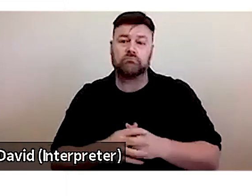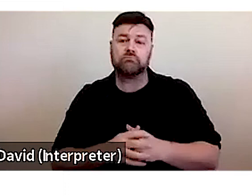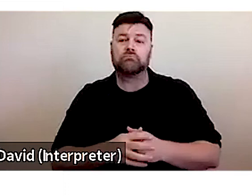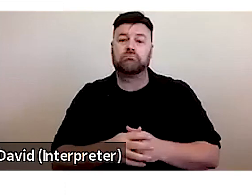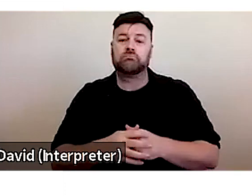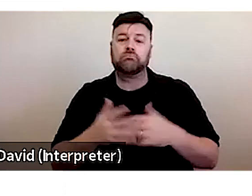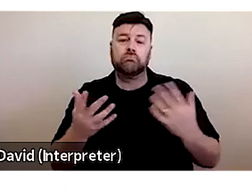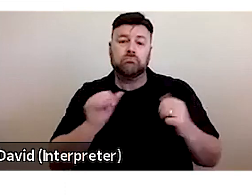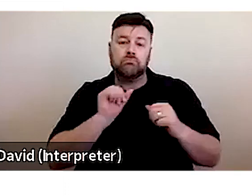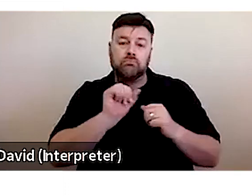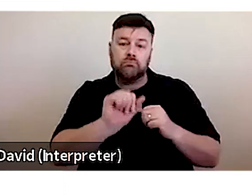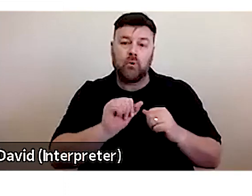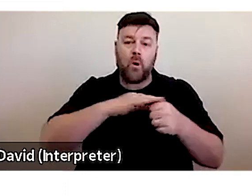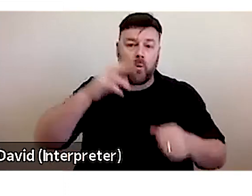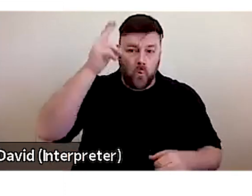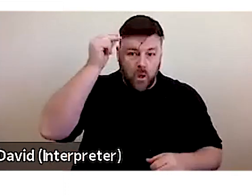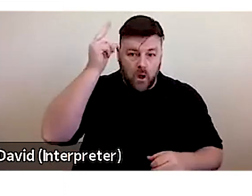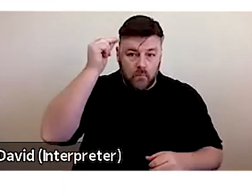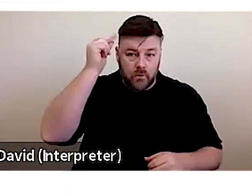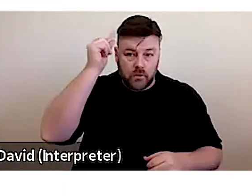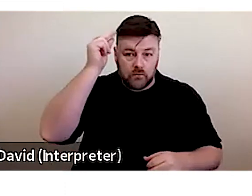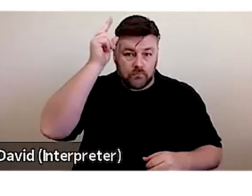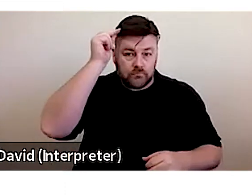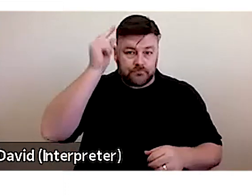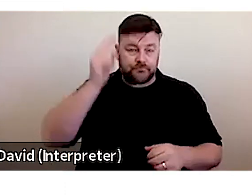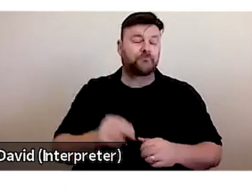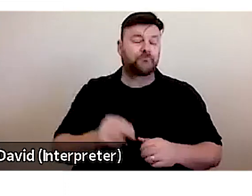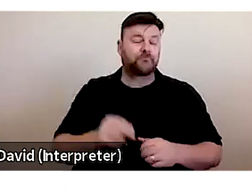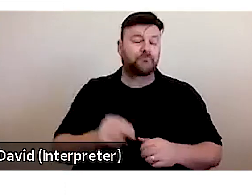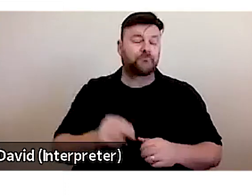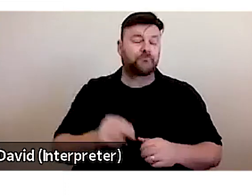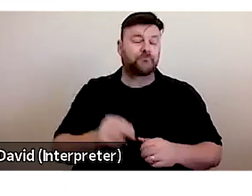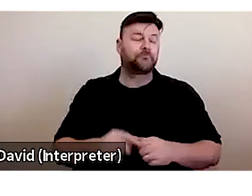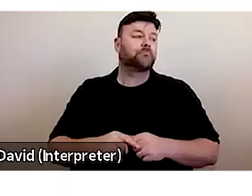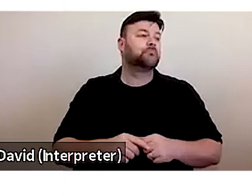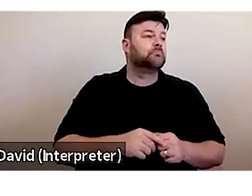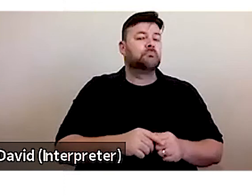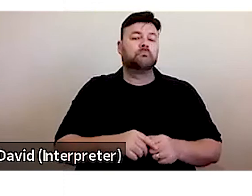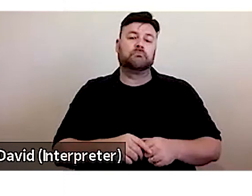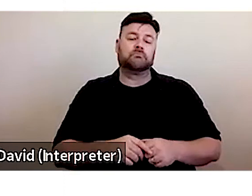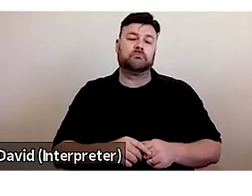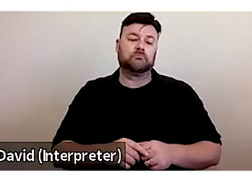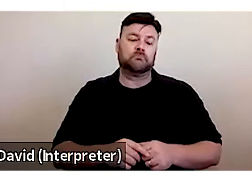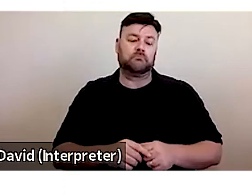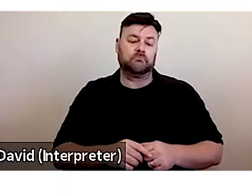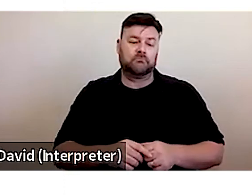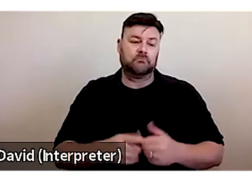You can put out your callouts, you can put out these things so that